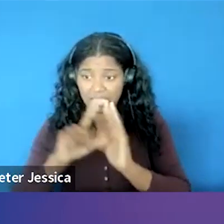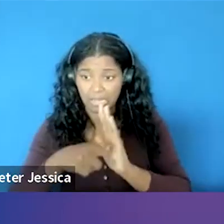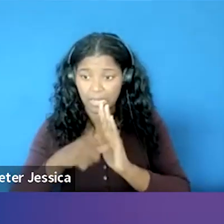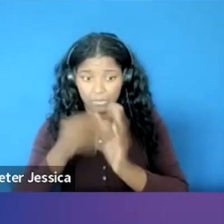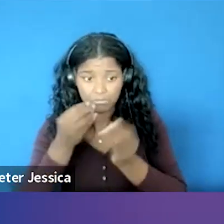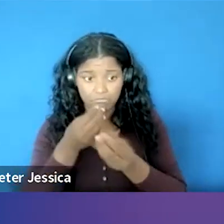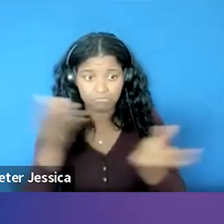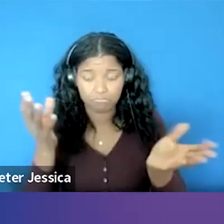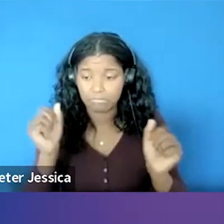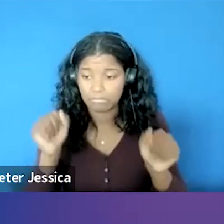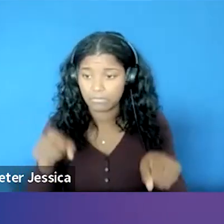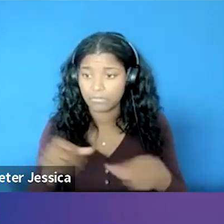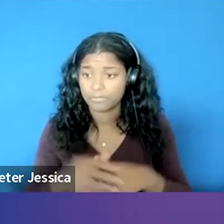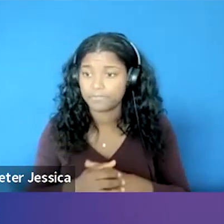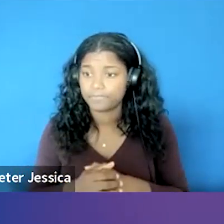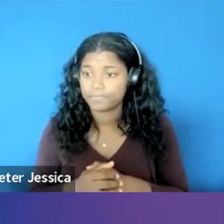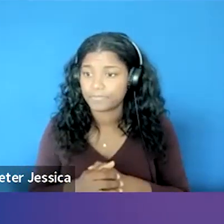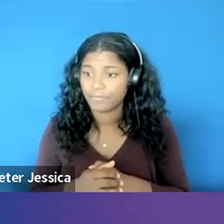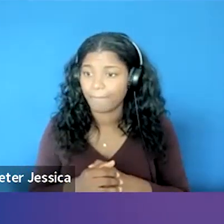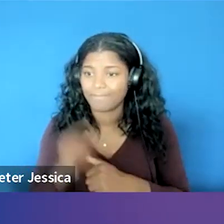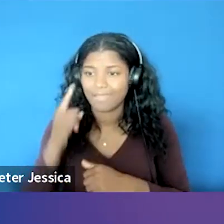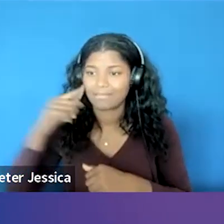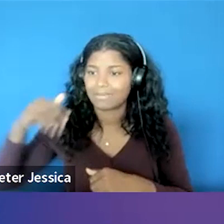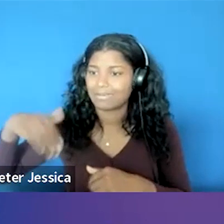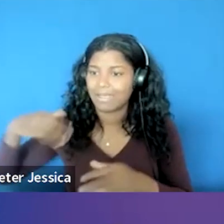It just means it hasn't been uploaded on Google enough I guess.